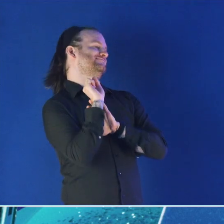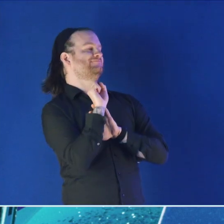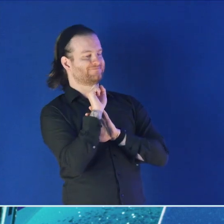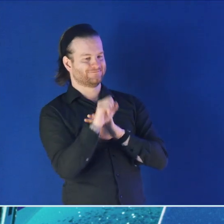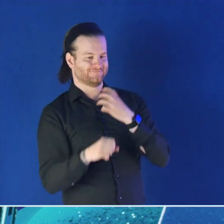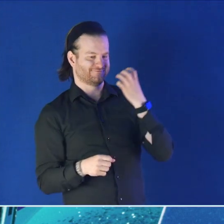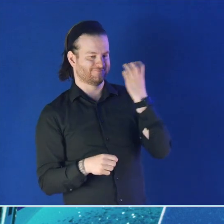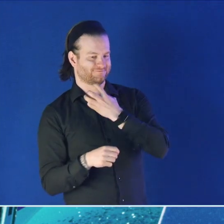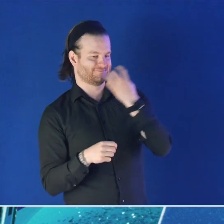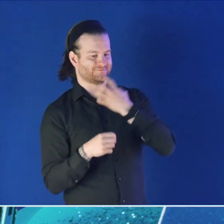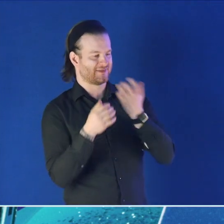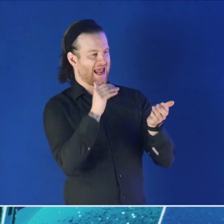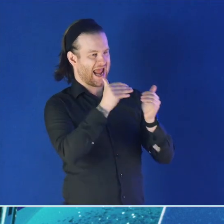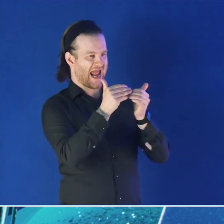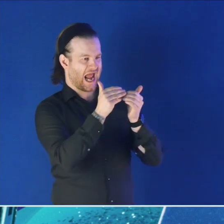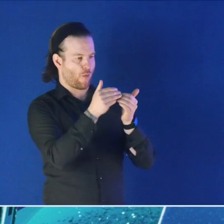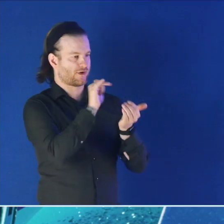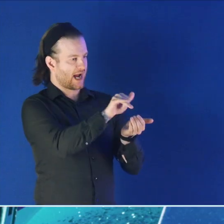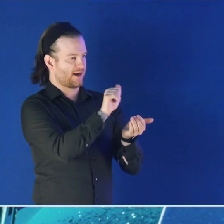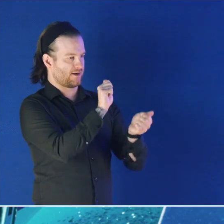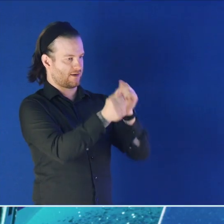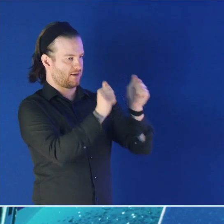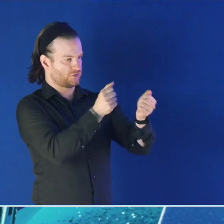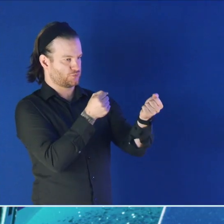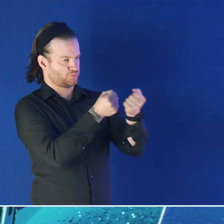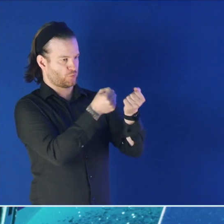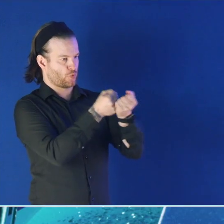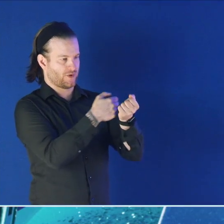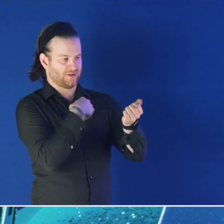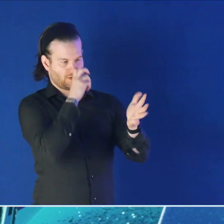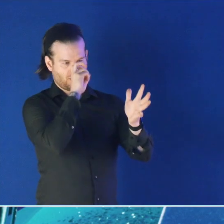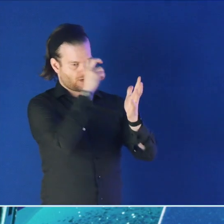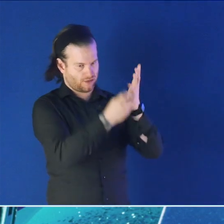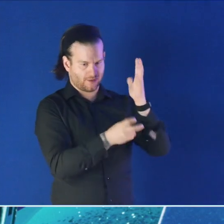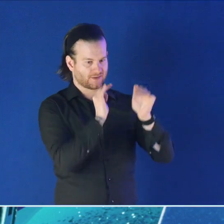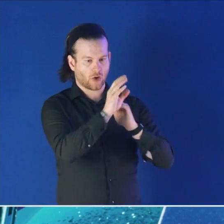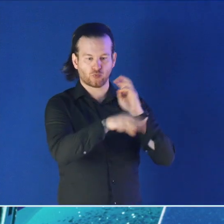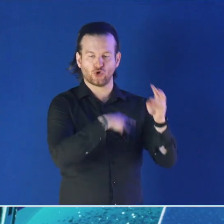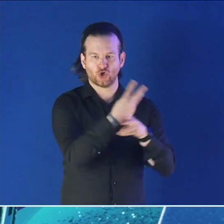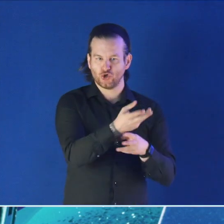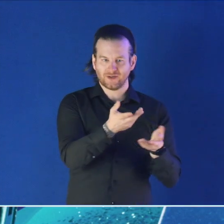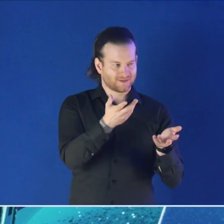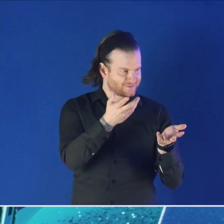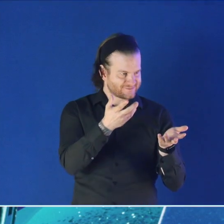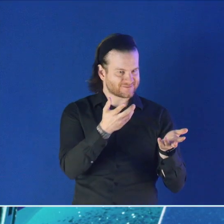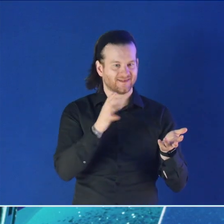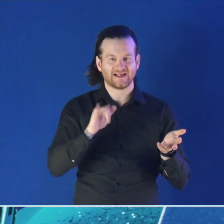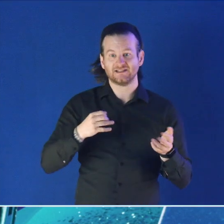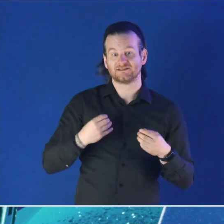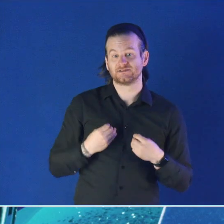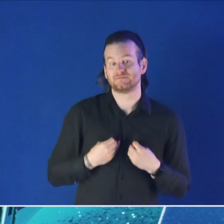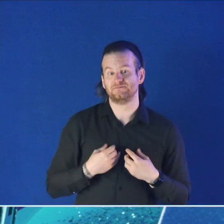To me, that is more inspiring for the world to see than the Olympic Games.